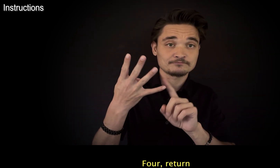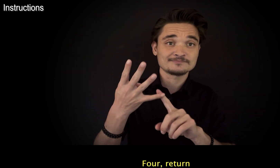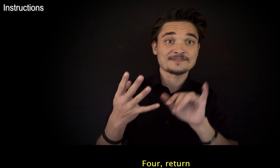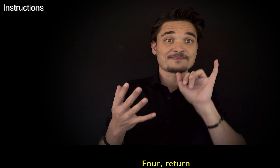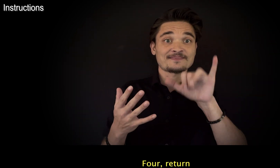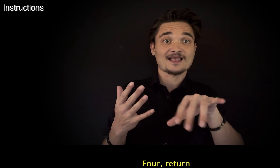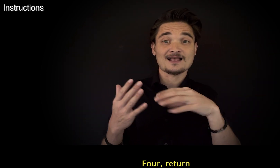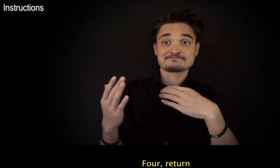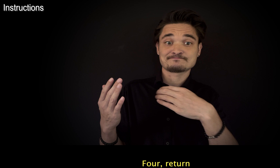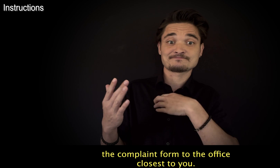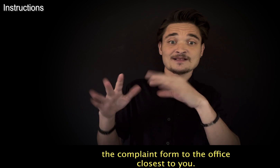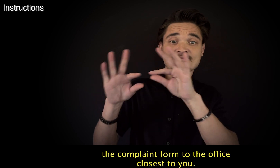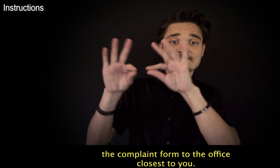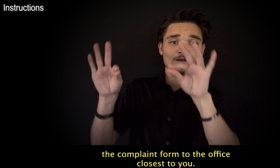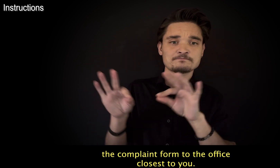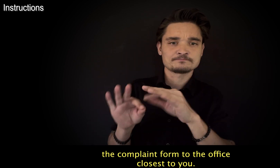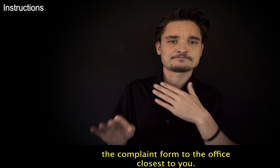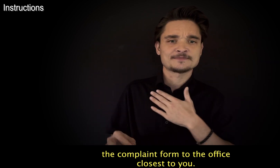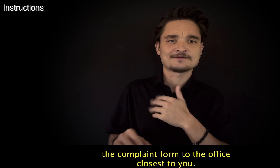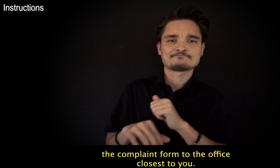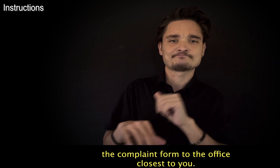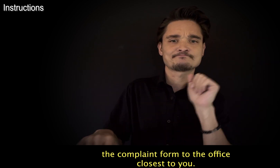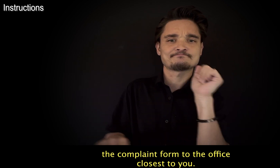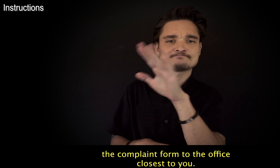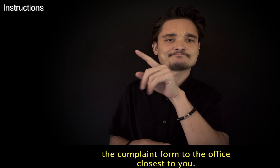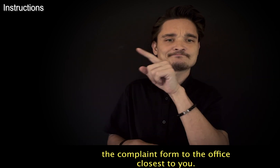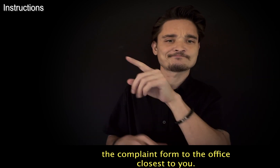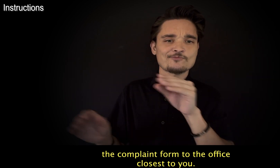Four, return the complaint form to the office closest to you.